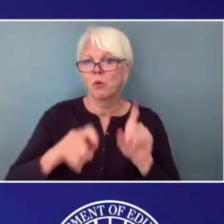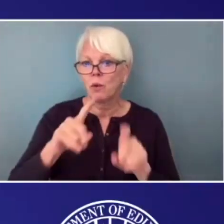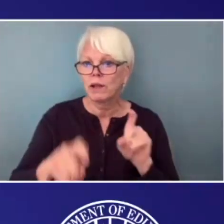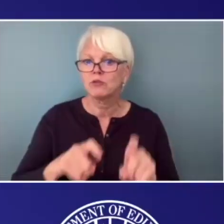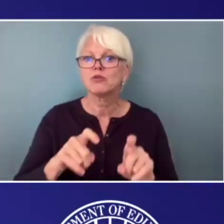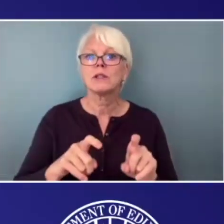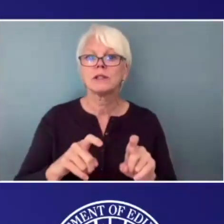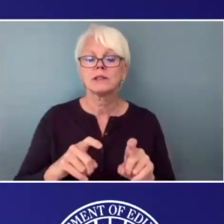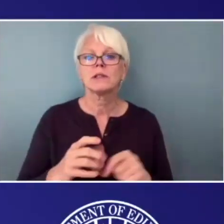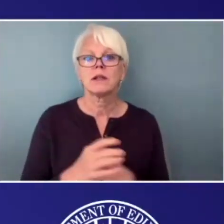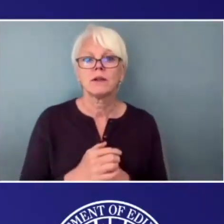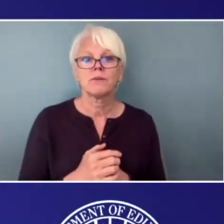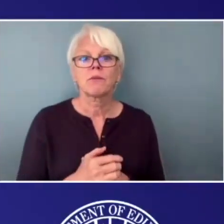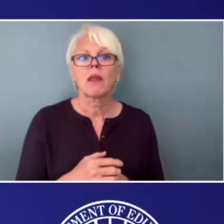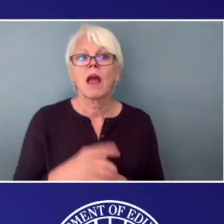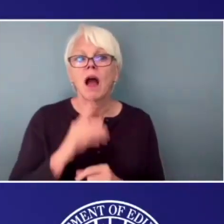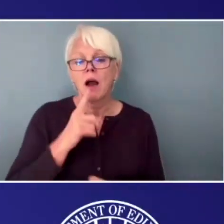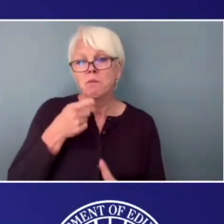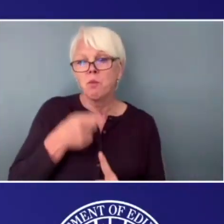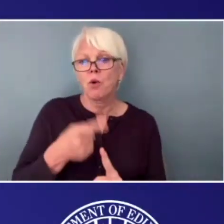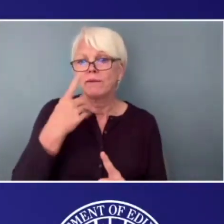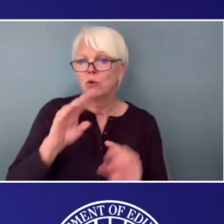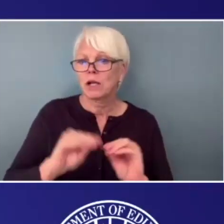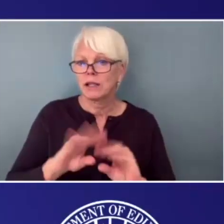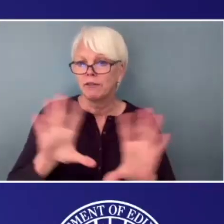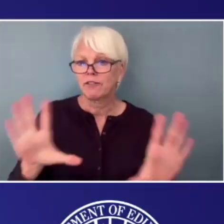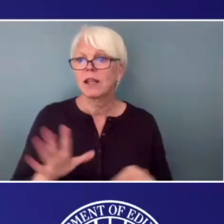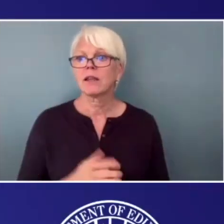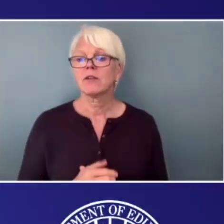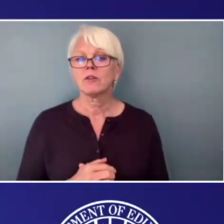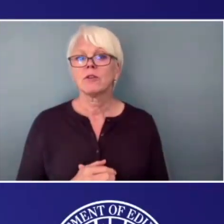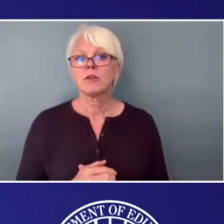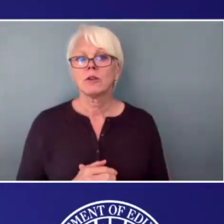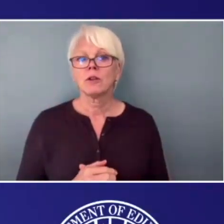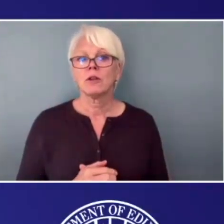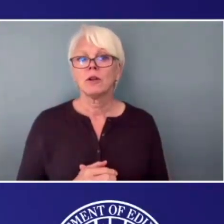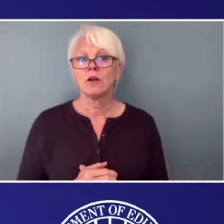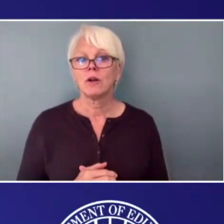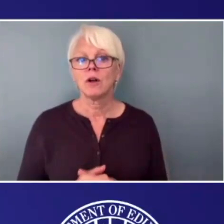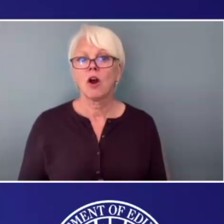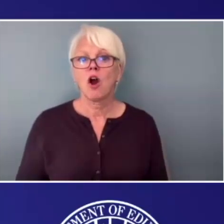As a point of clarification, open questions with hypothetical examples